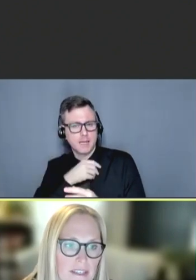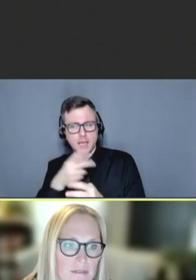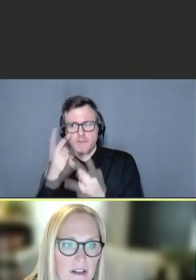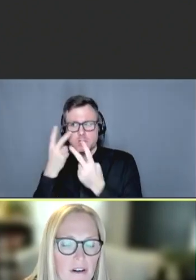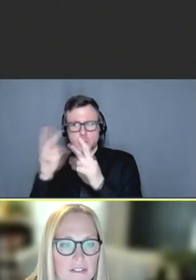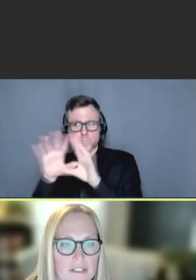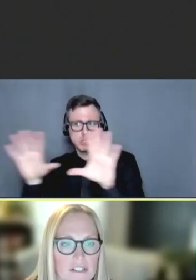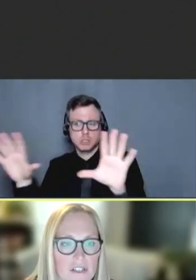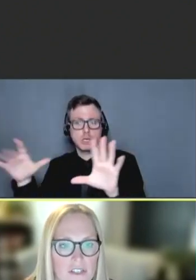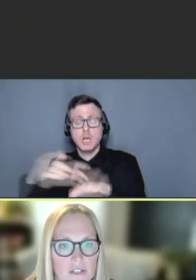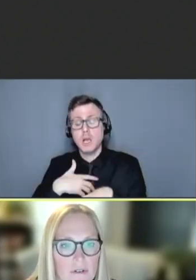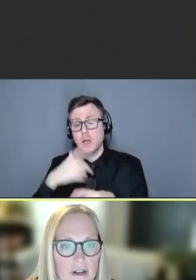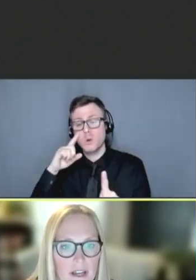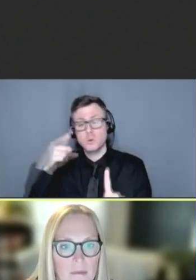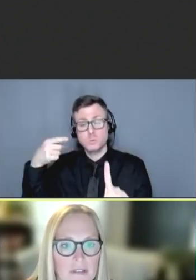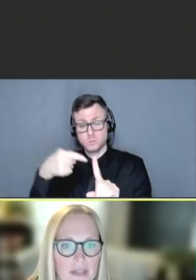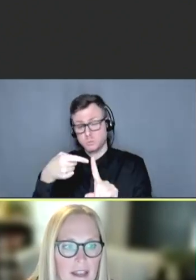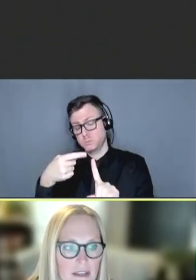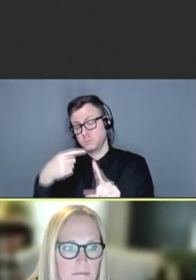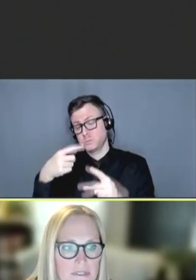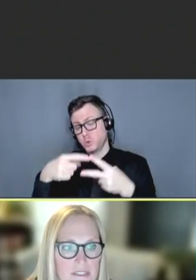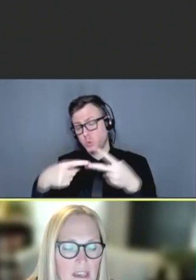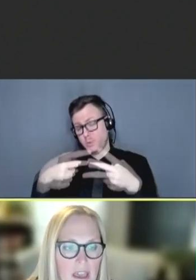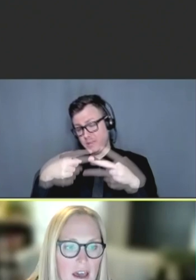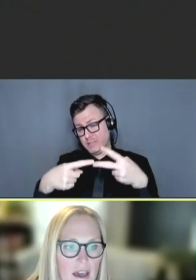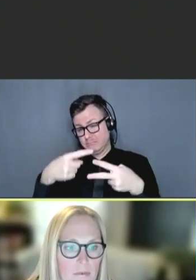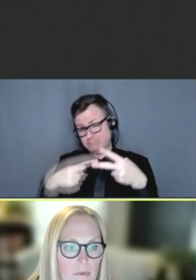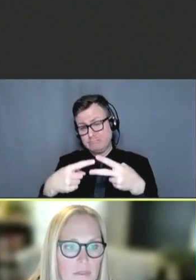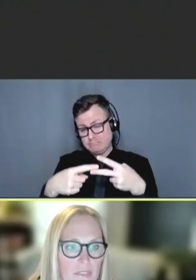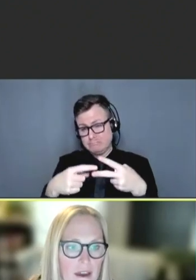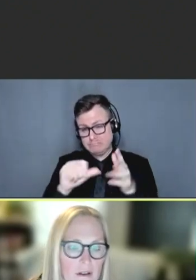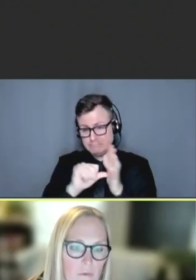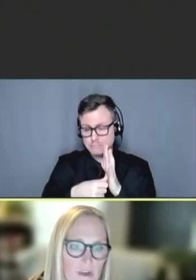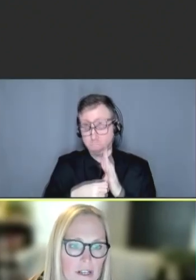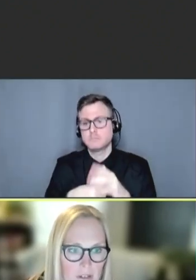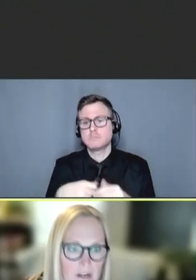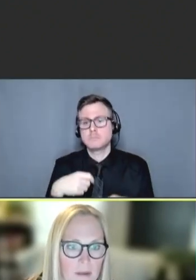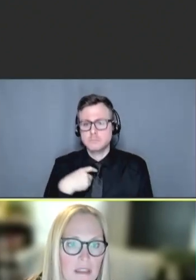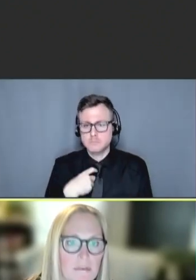But I did want to call attention to a couple of items that were included in our update,